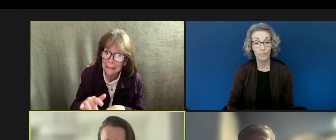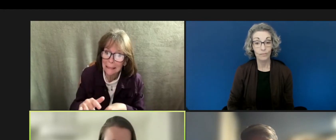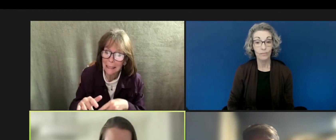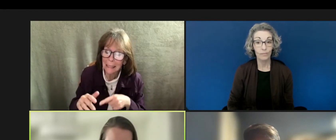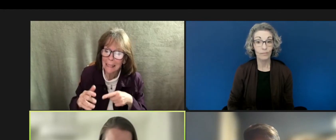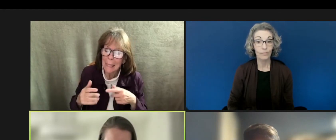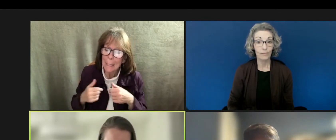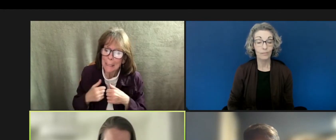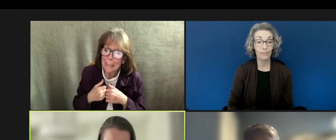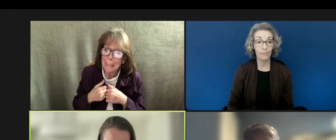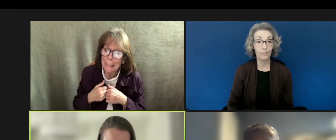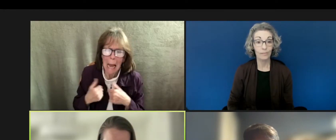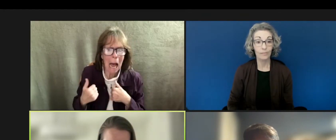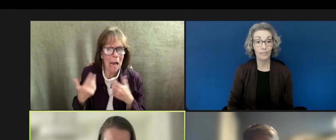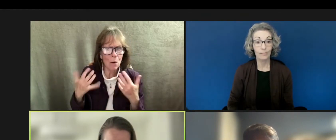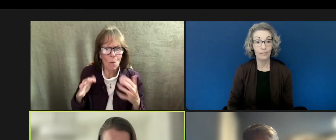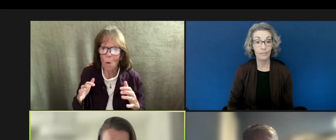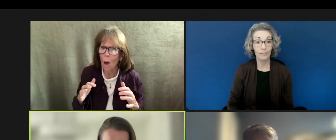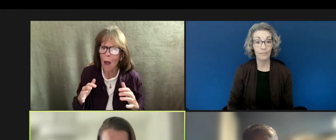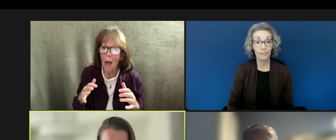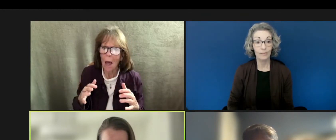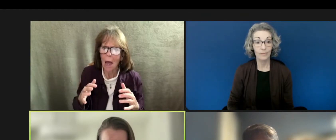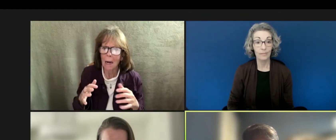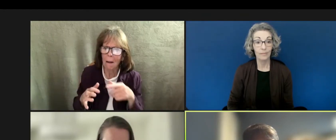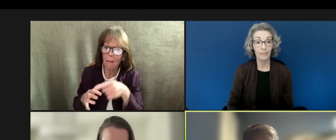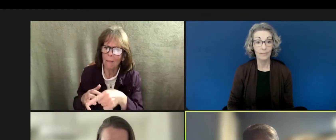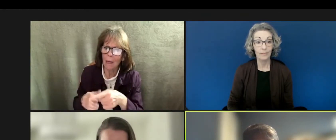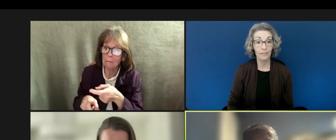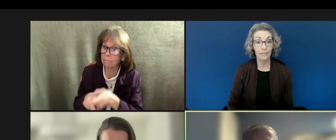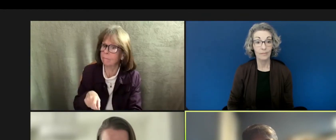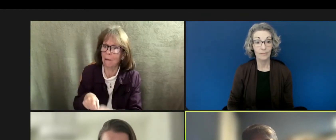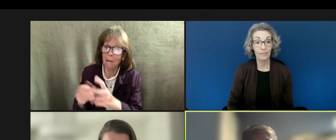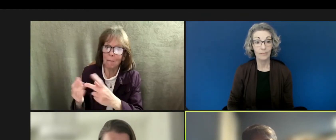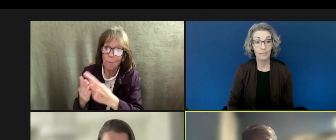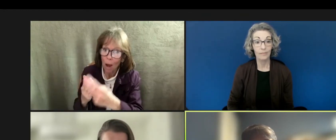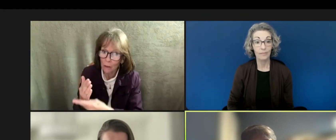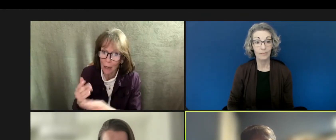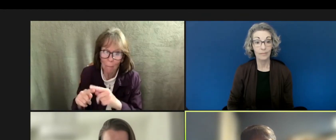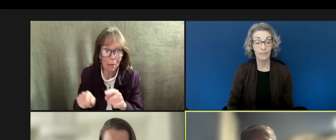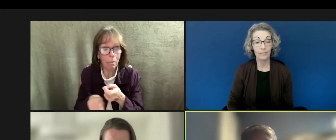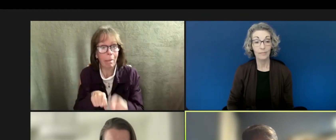I also don't wanna jeopardize the project- >> Yeah. And your own health.